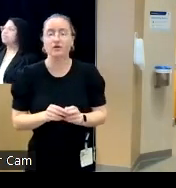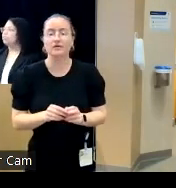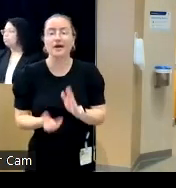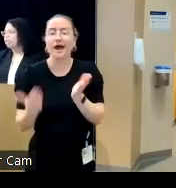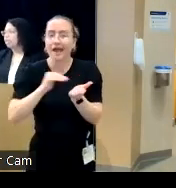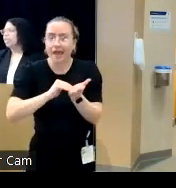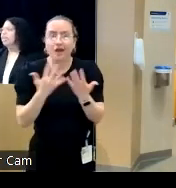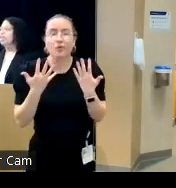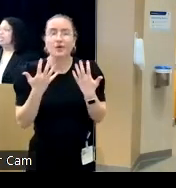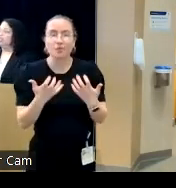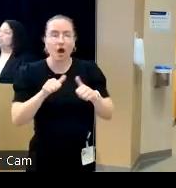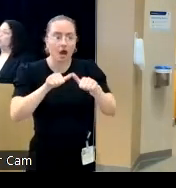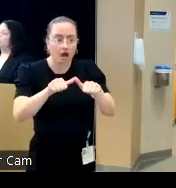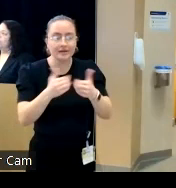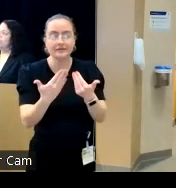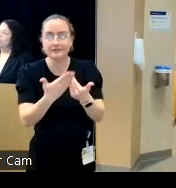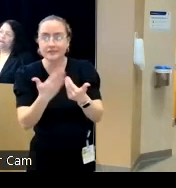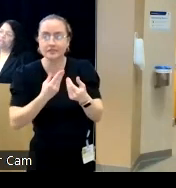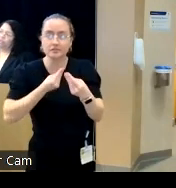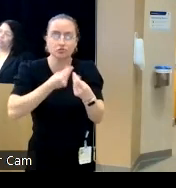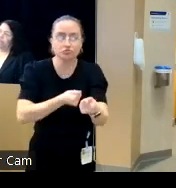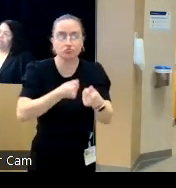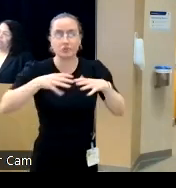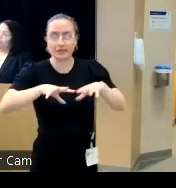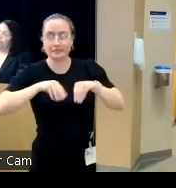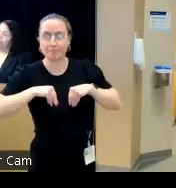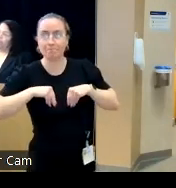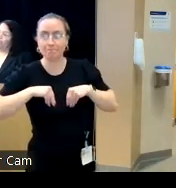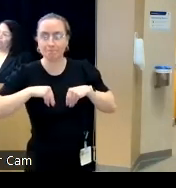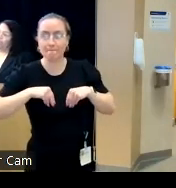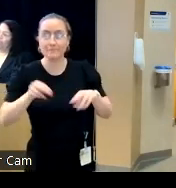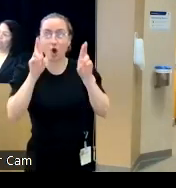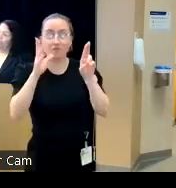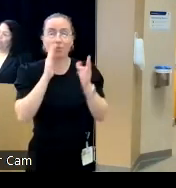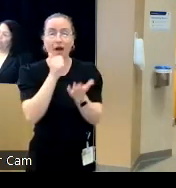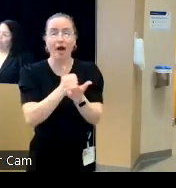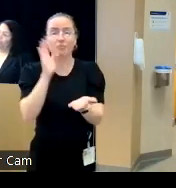and acceptability so hopefully this might defray some of the issues related to attrition